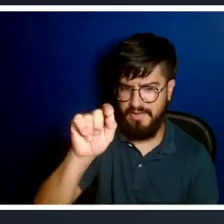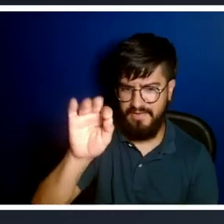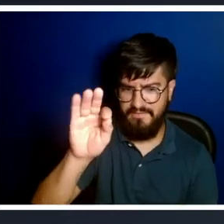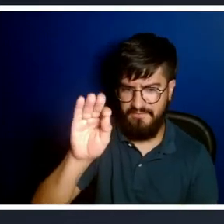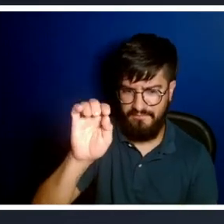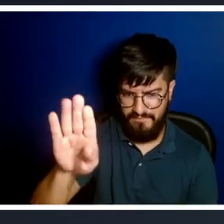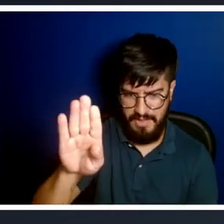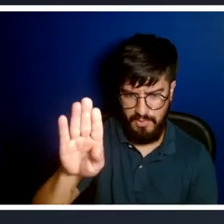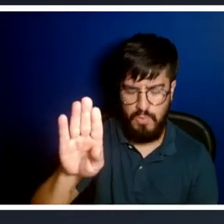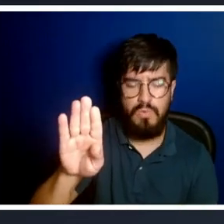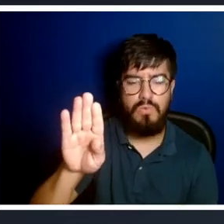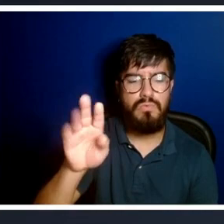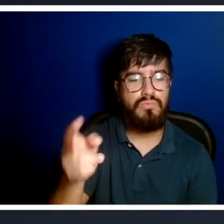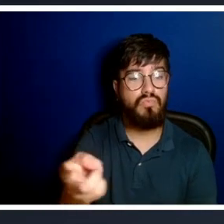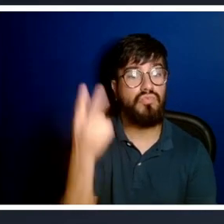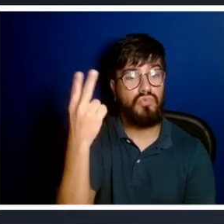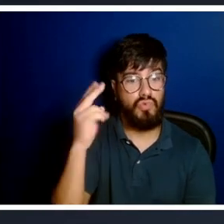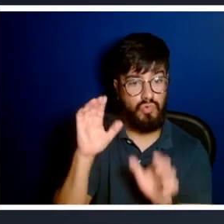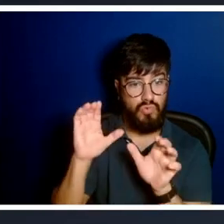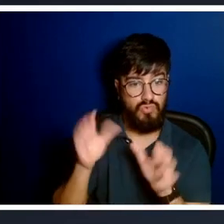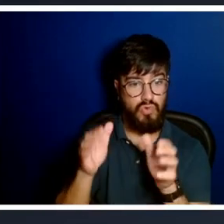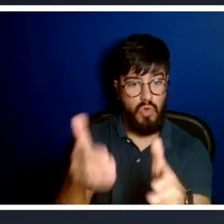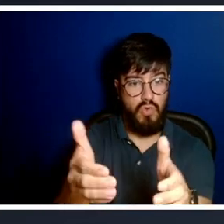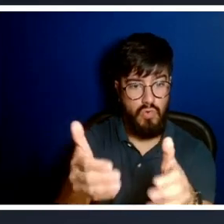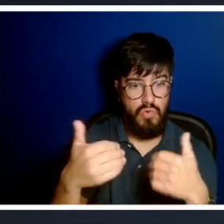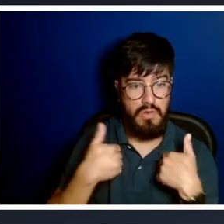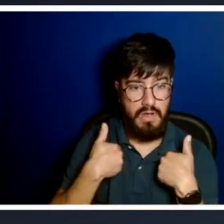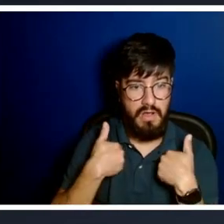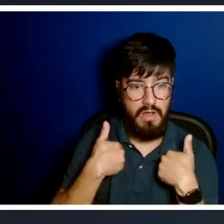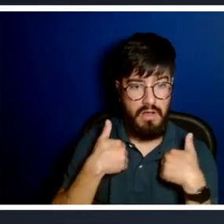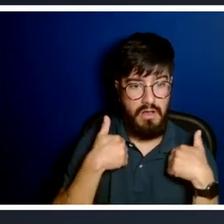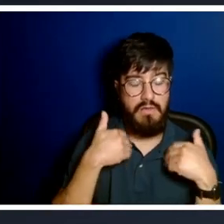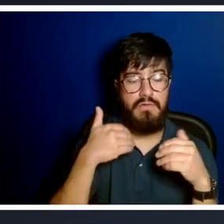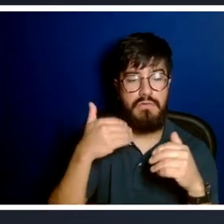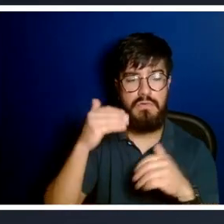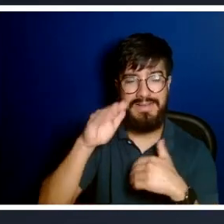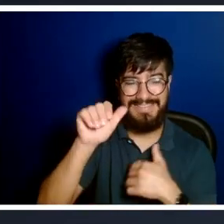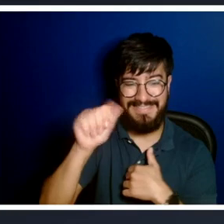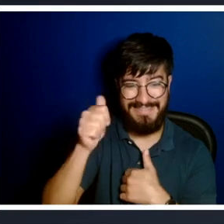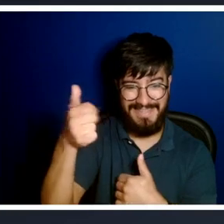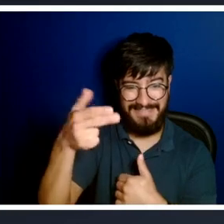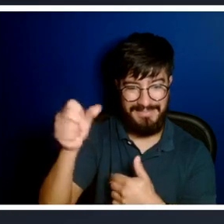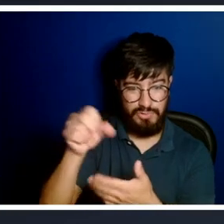cohorts of 10 high school students. They're all from Baltimore City in Maryland. And it's